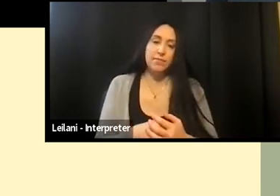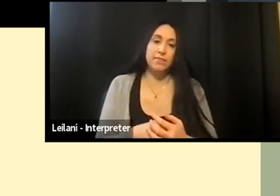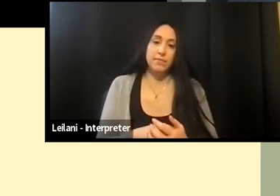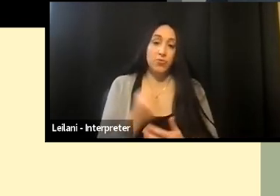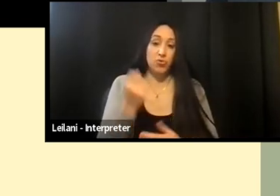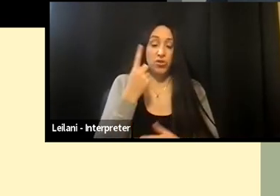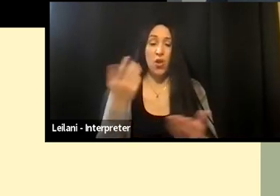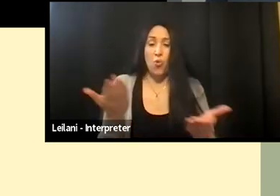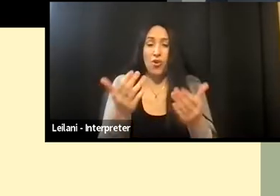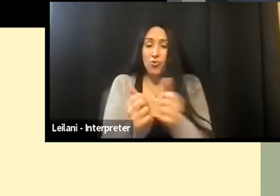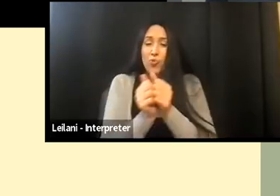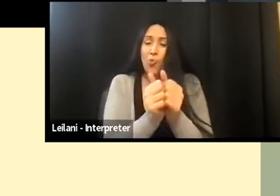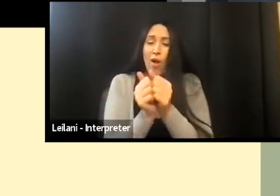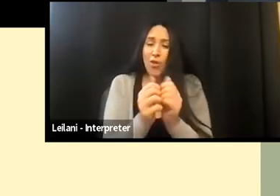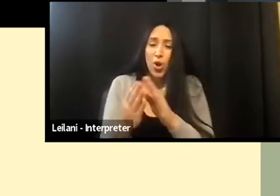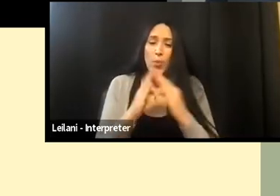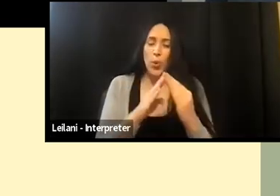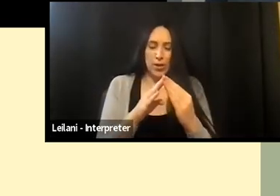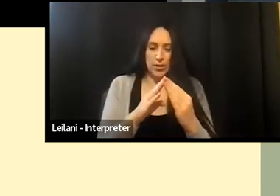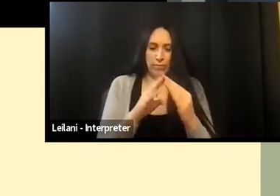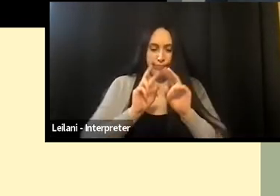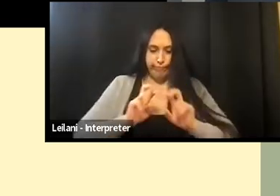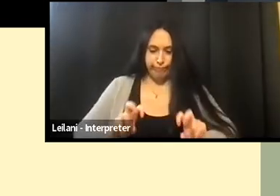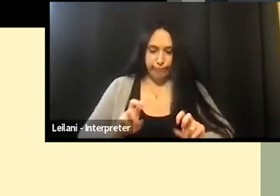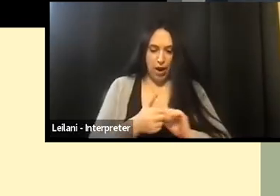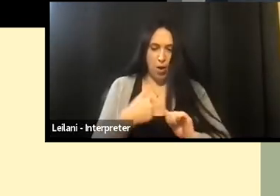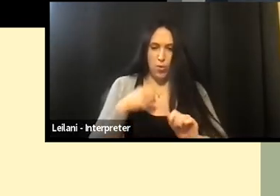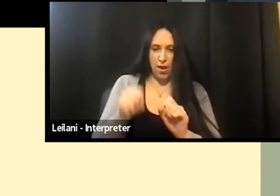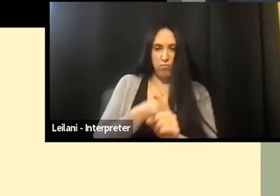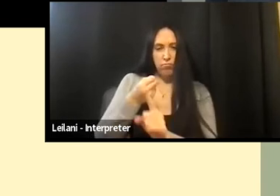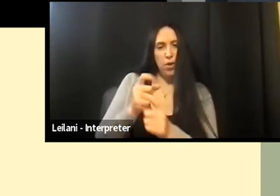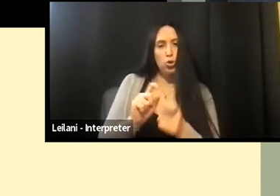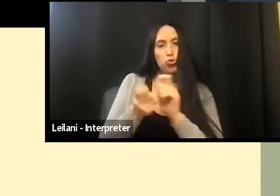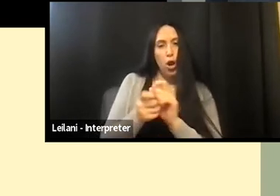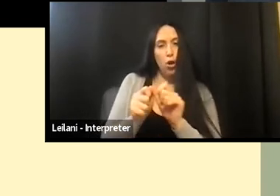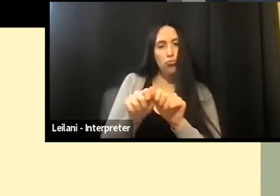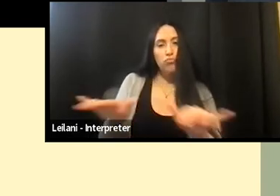to see how we can affect that change. Compassion is not a feeling.